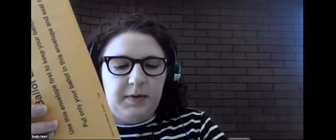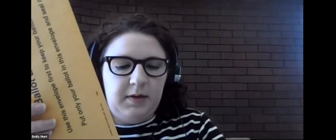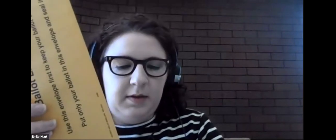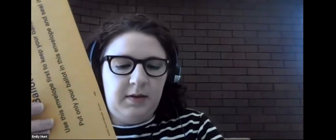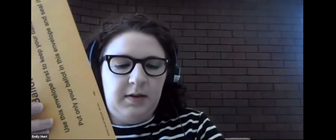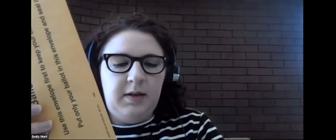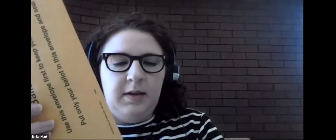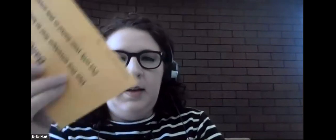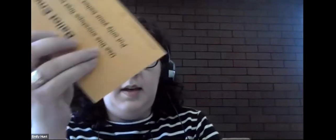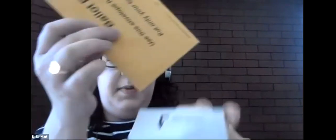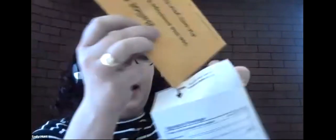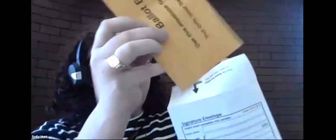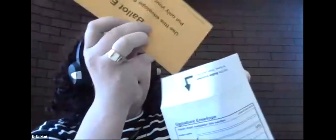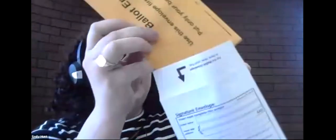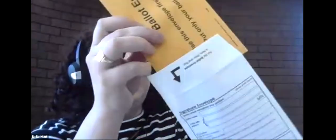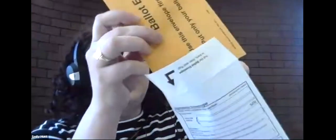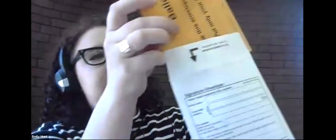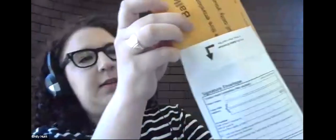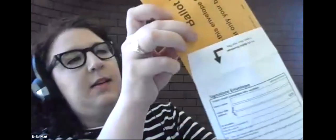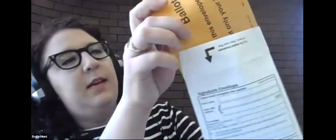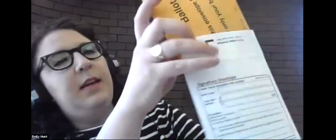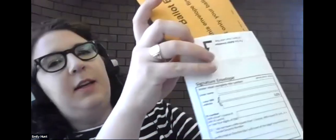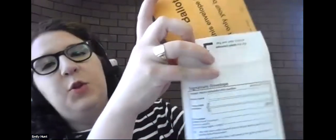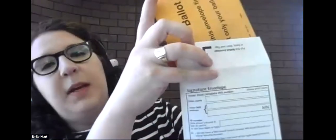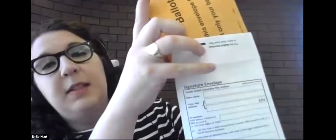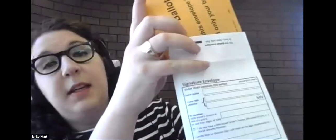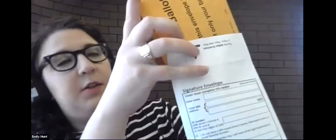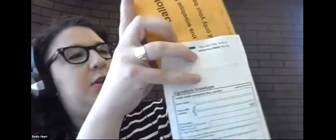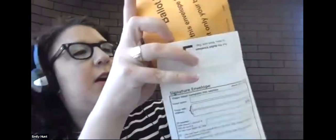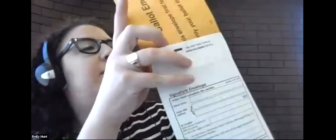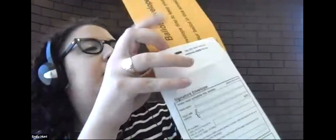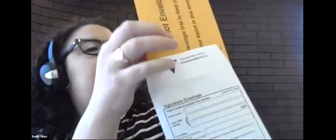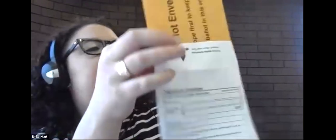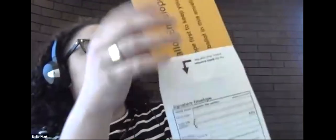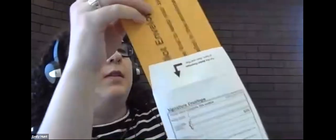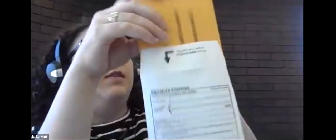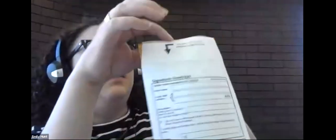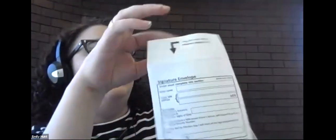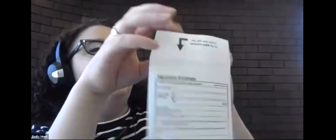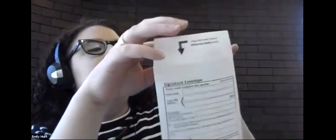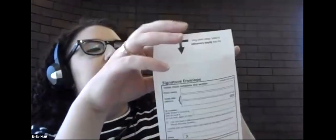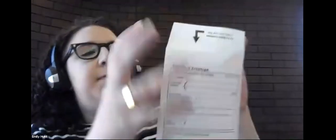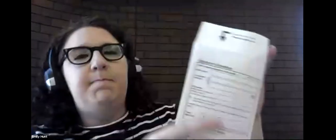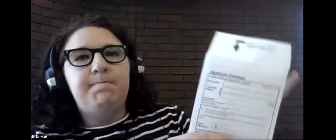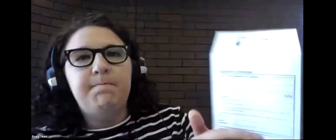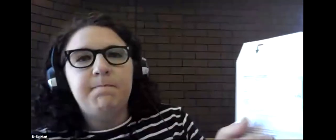I pack this into my signature envelope. Michael Wall: Emily?